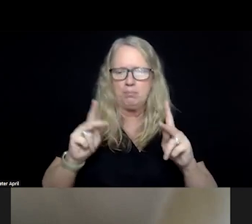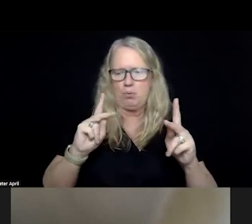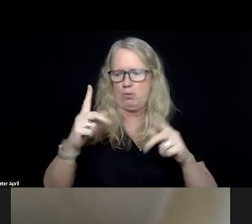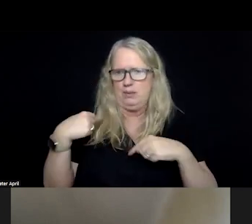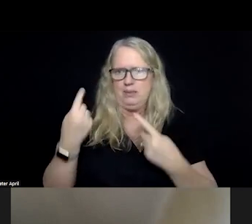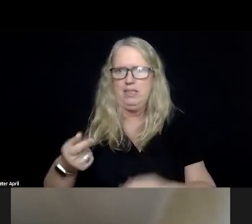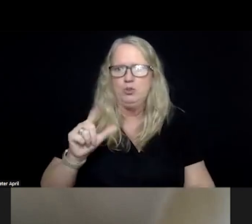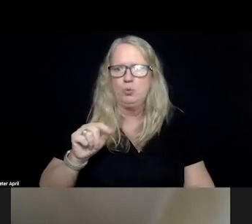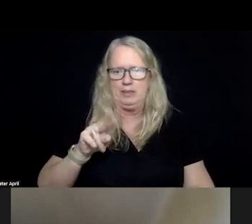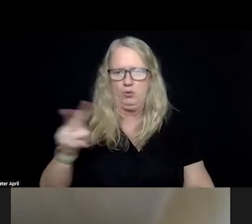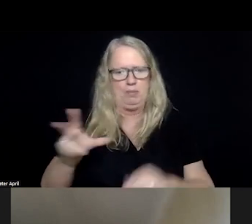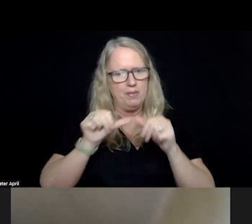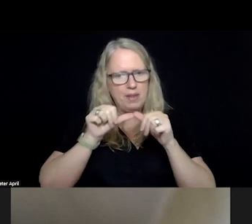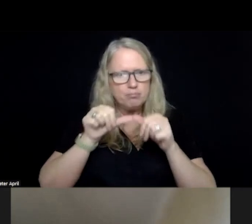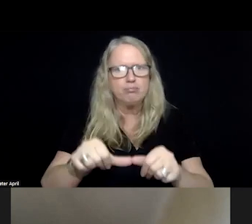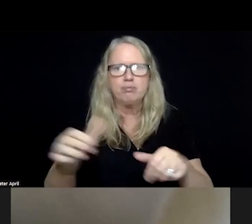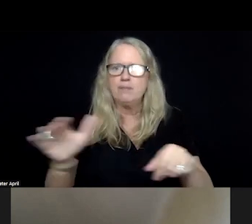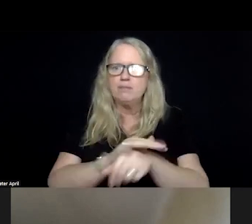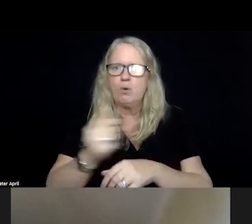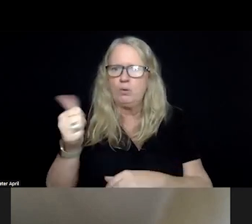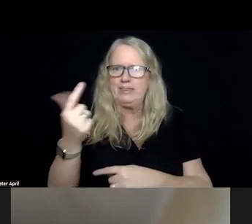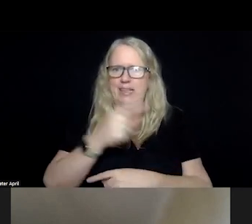STAYED THAT FULL TEN DAYS AND THOSE ARE USUALLY COMPLEX PLACEMENT